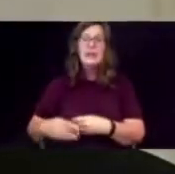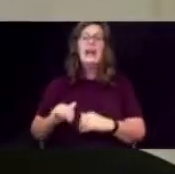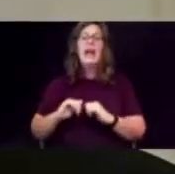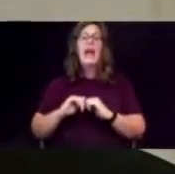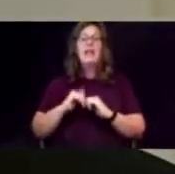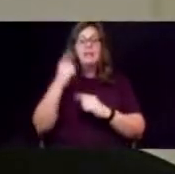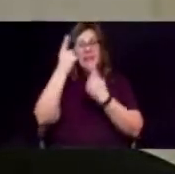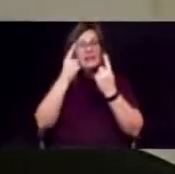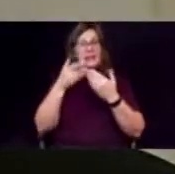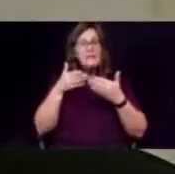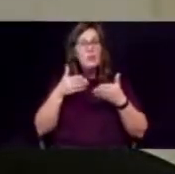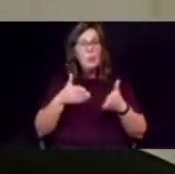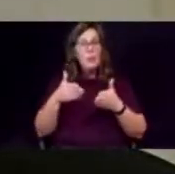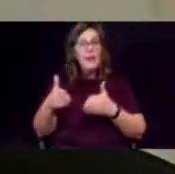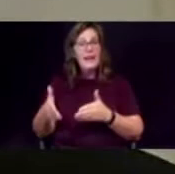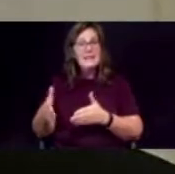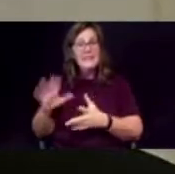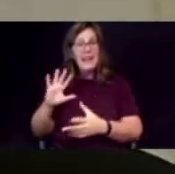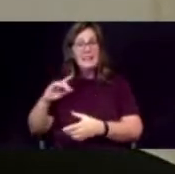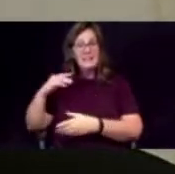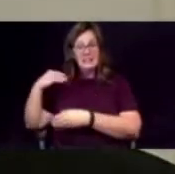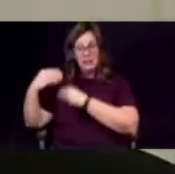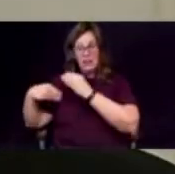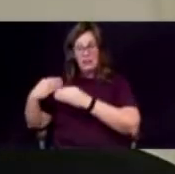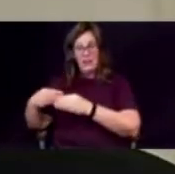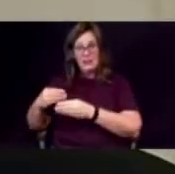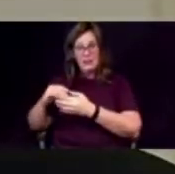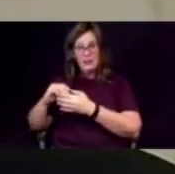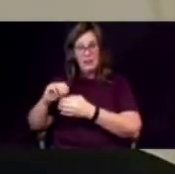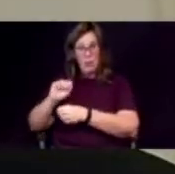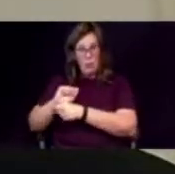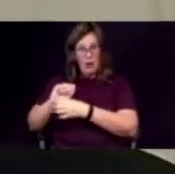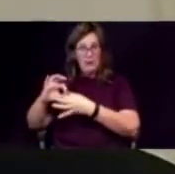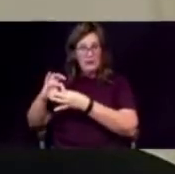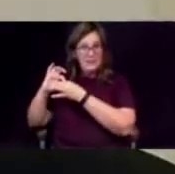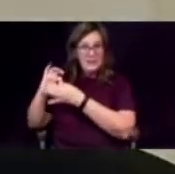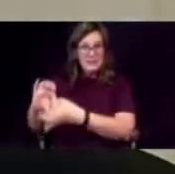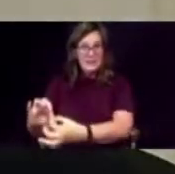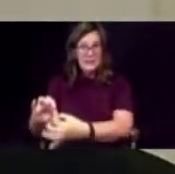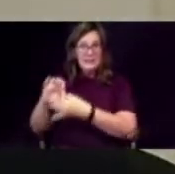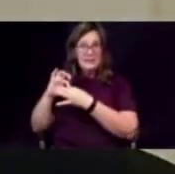that intergenerational work doesn't have to be amongst biological families exclusively thinking